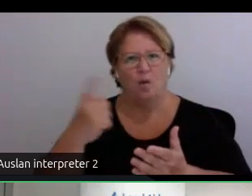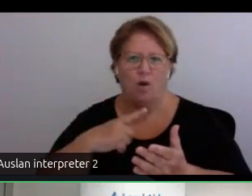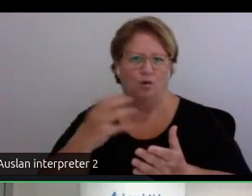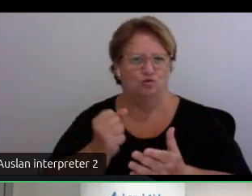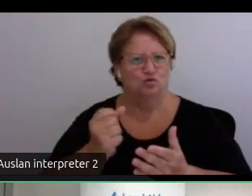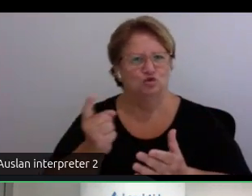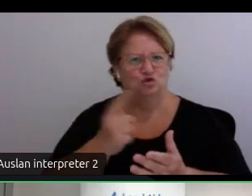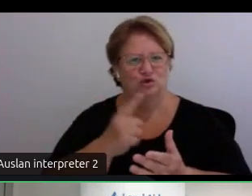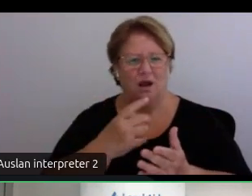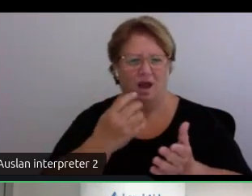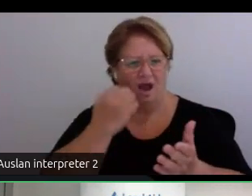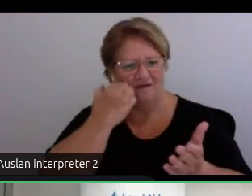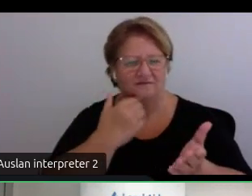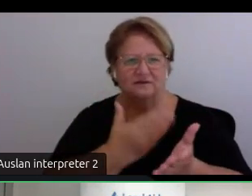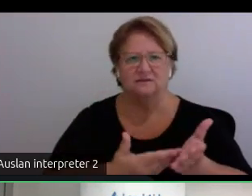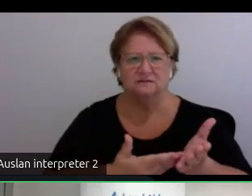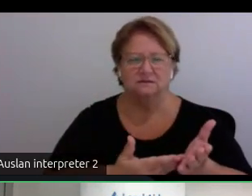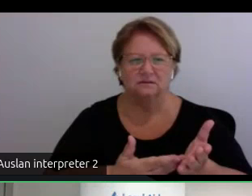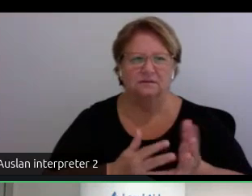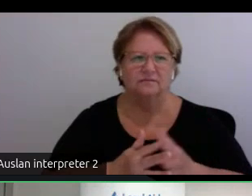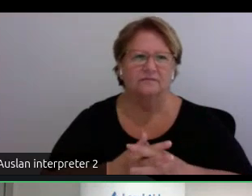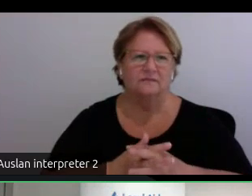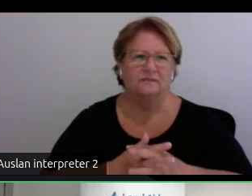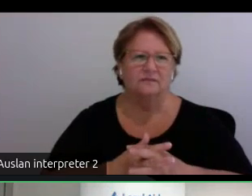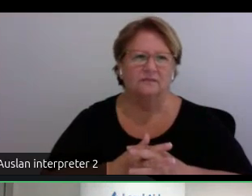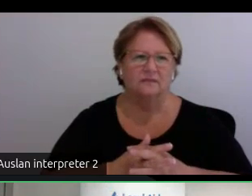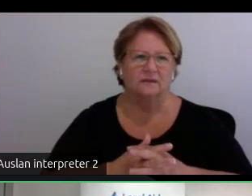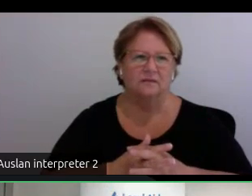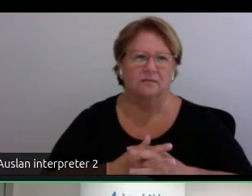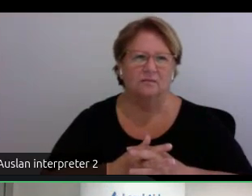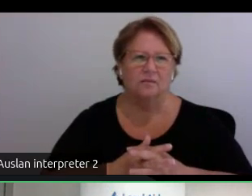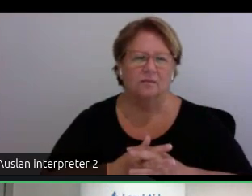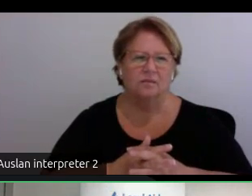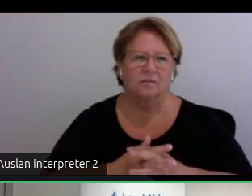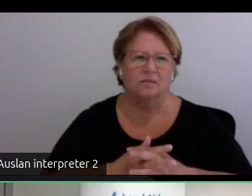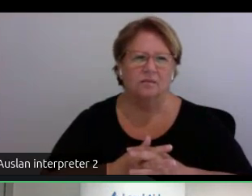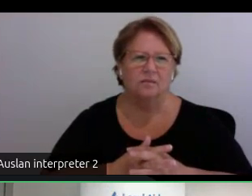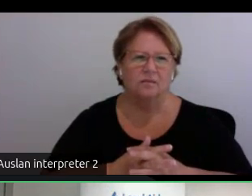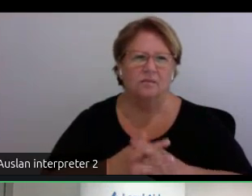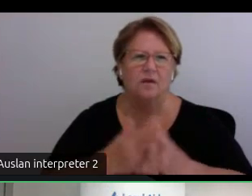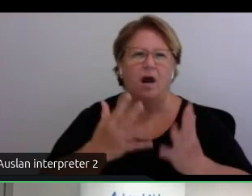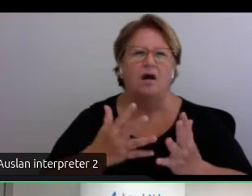change it. And in particular with George's one and anybody who's got a lack of maintenance decline. I